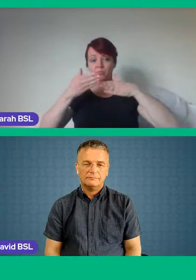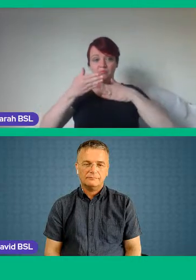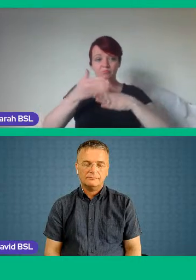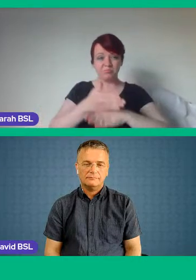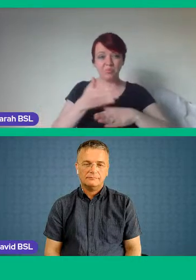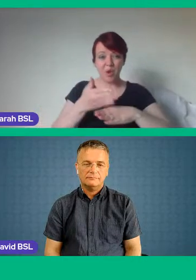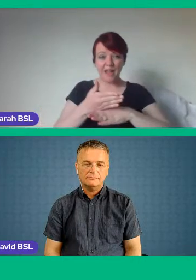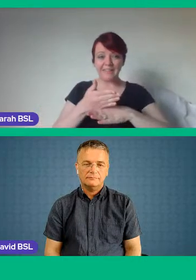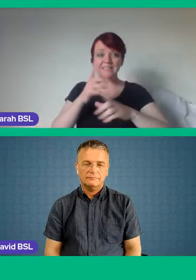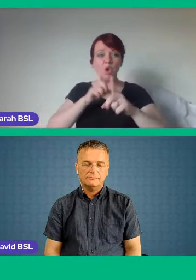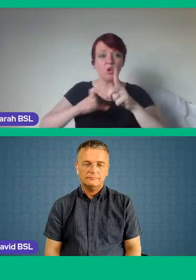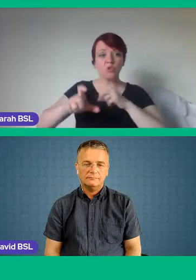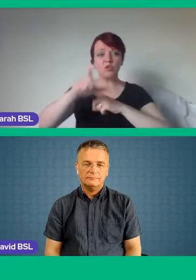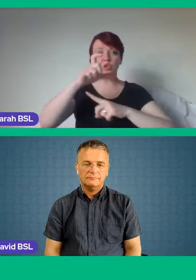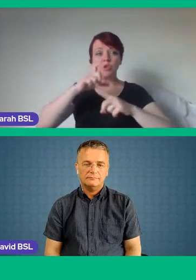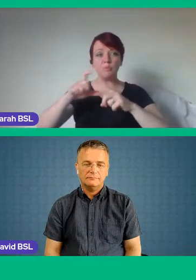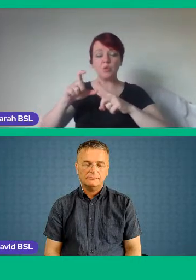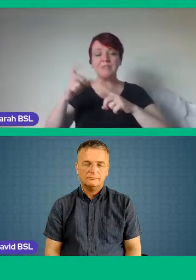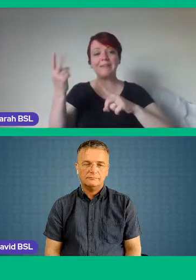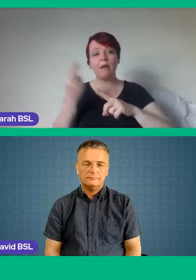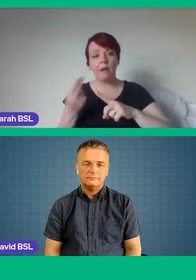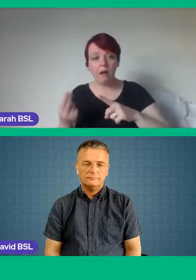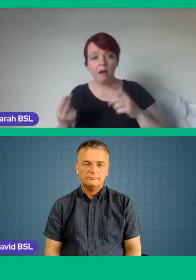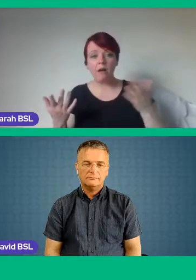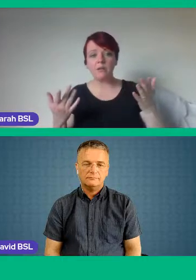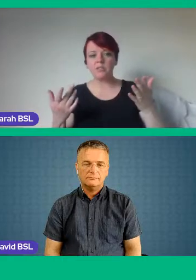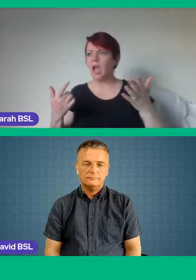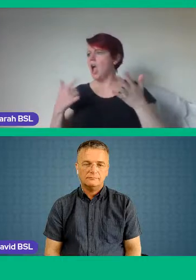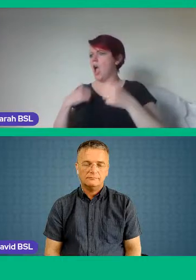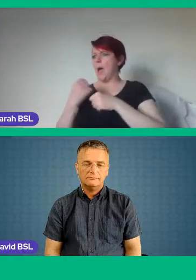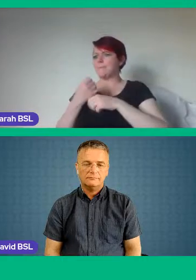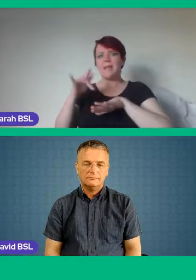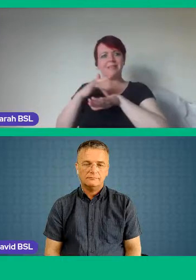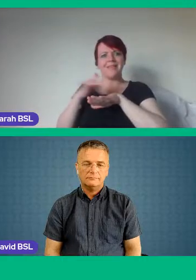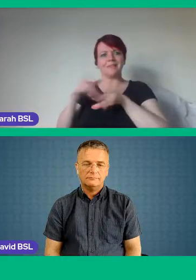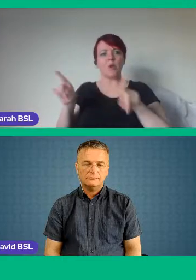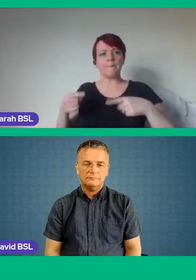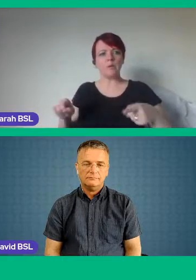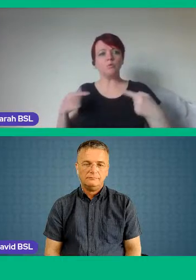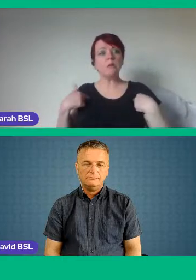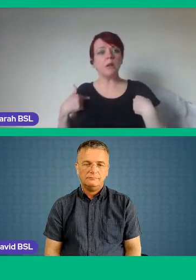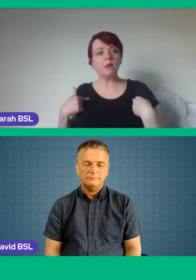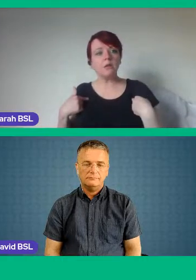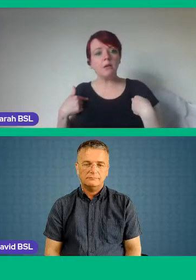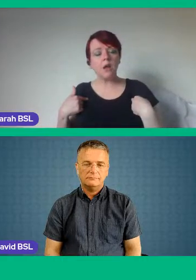Our practice as community arts primarily, I happened to make theatre and music, but primarily